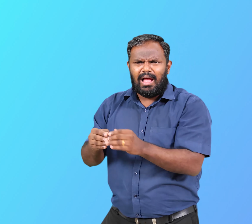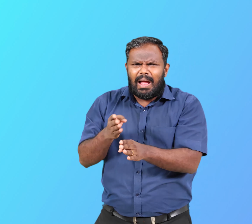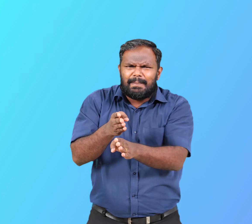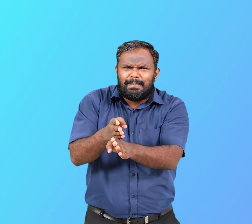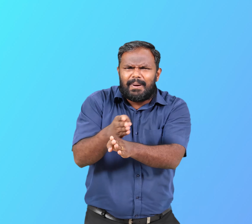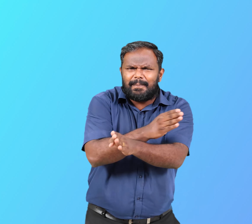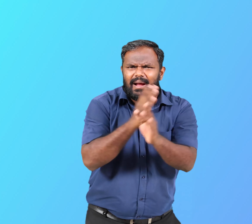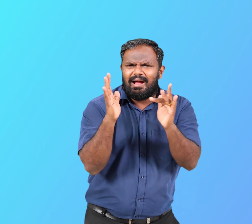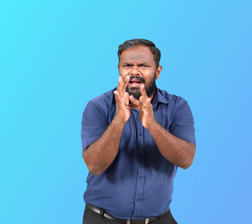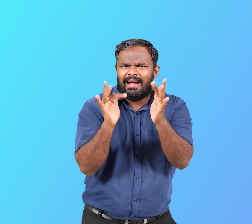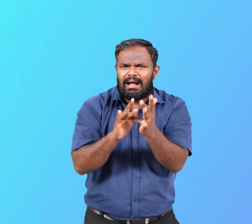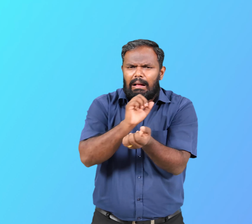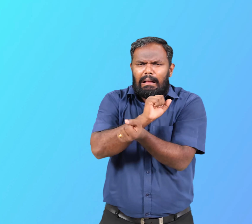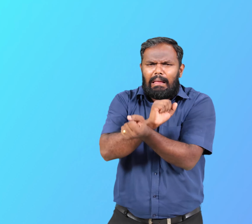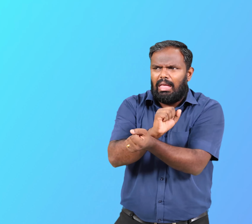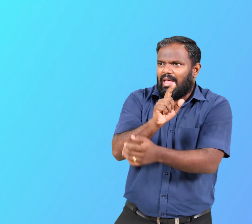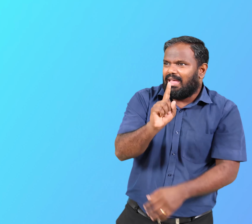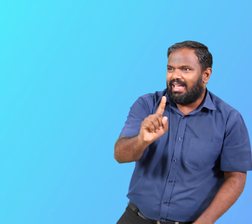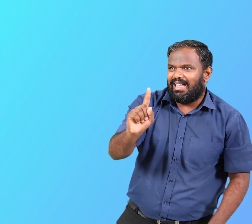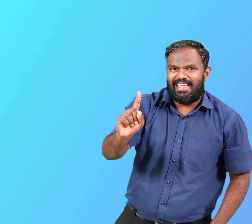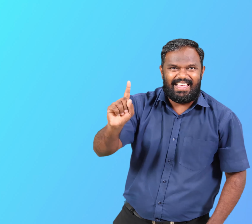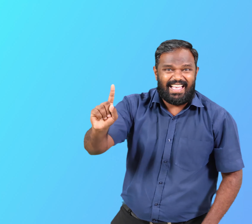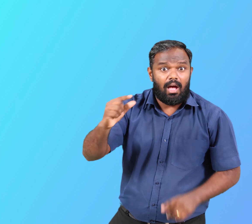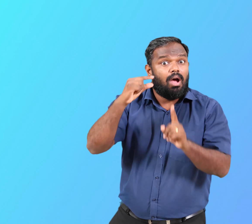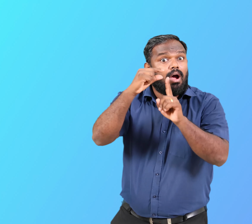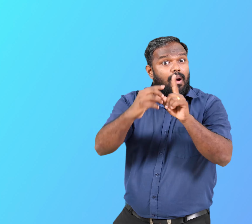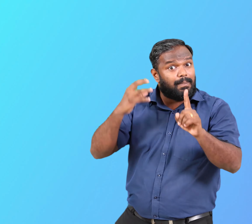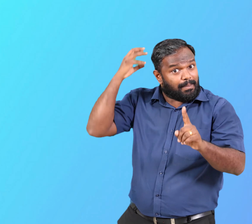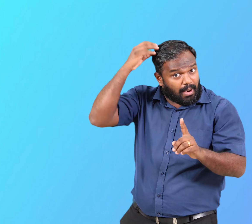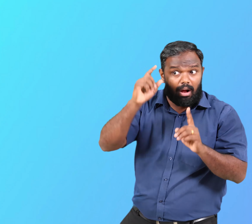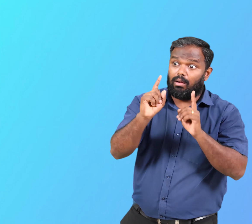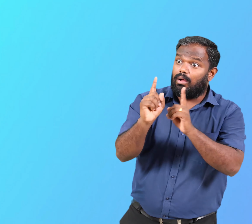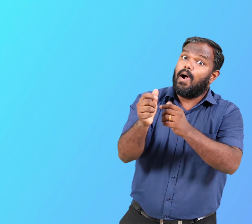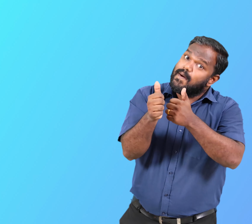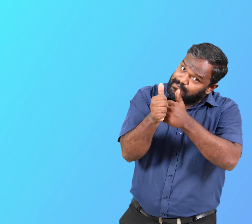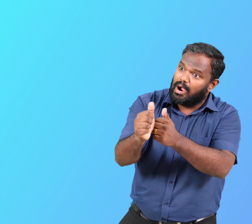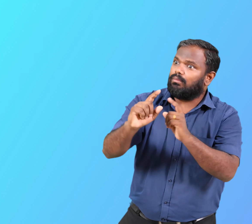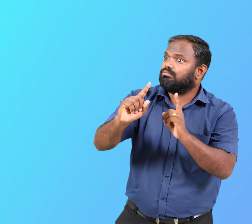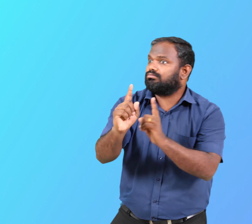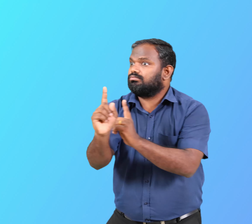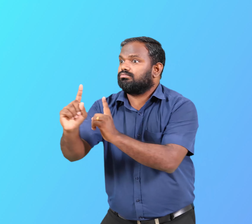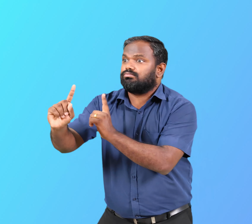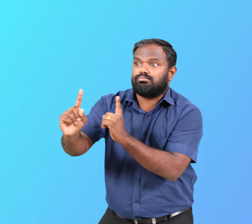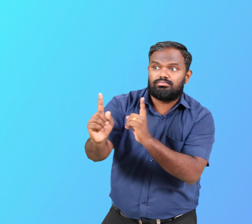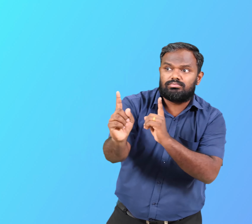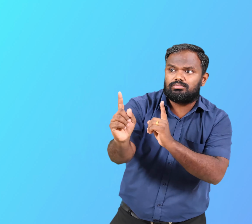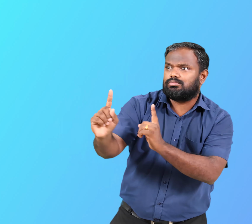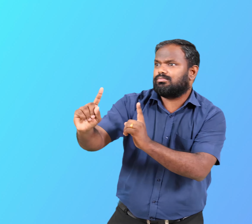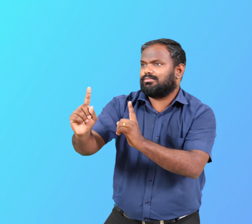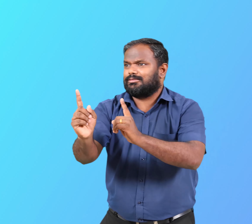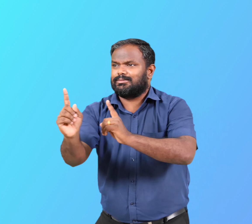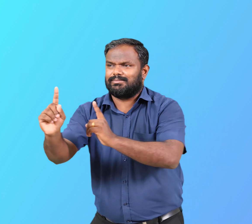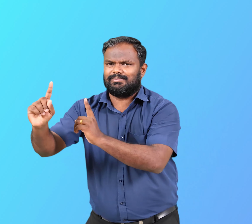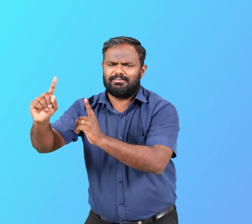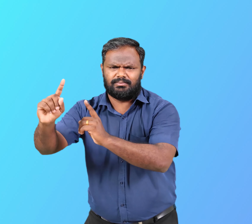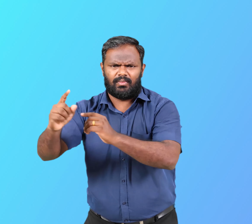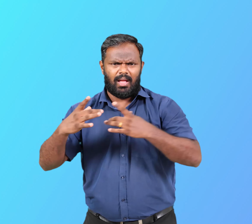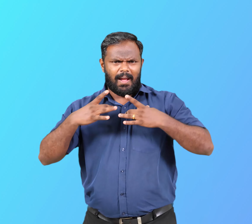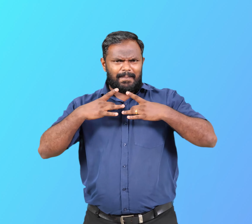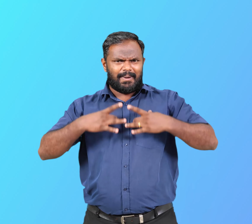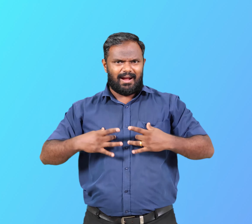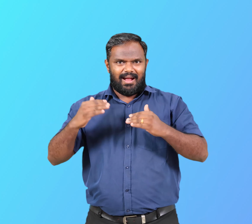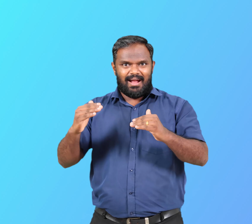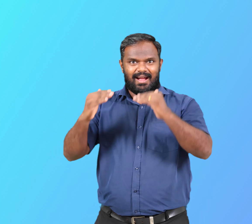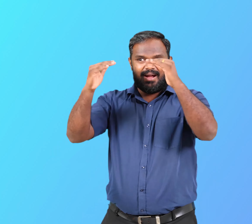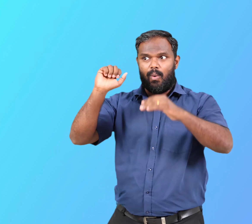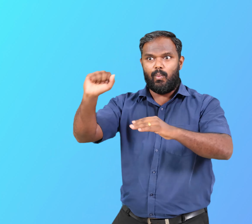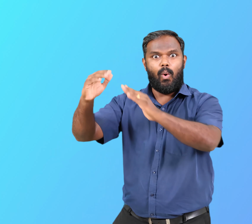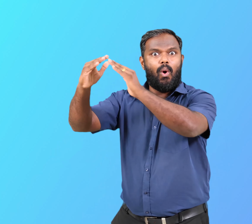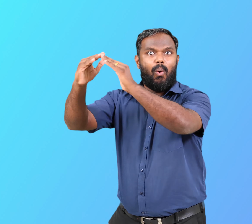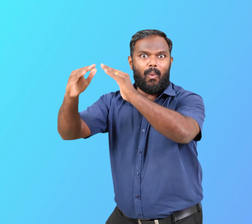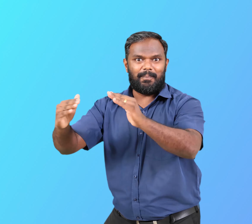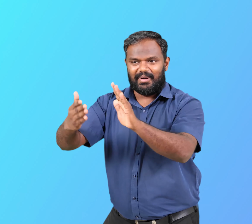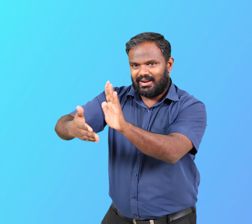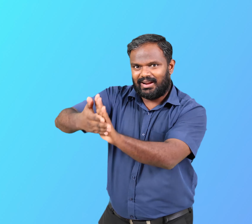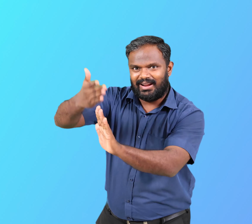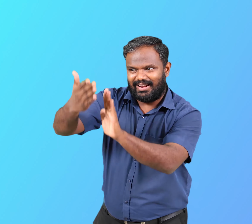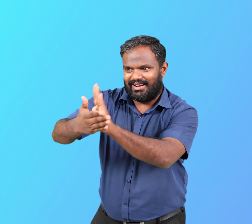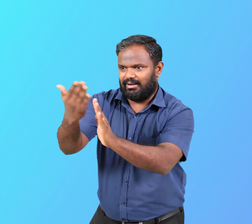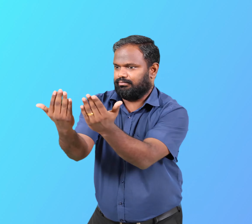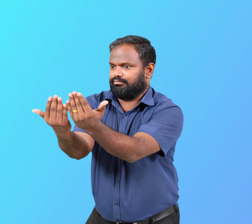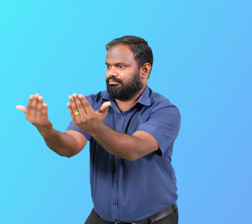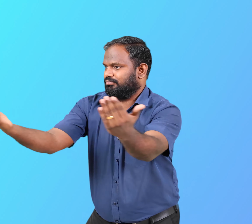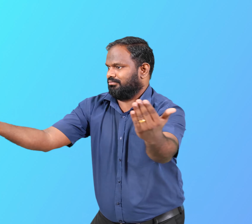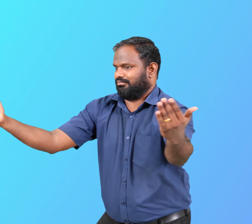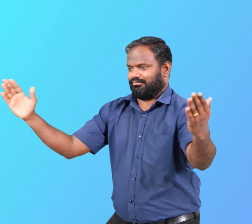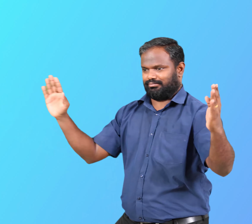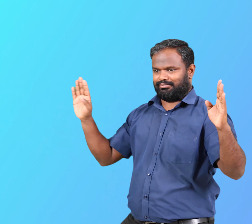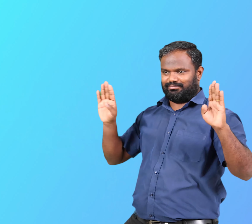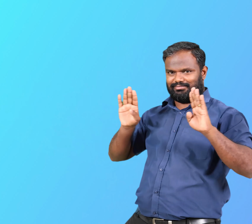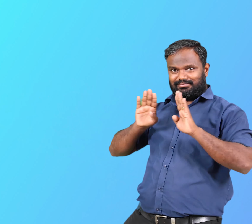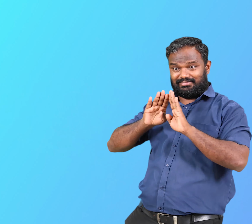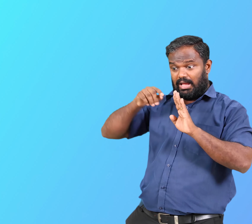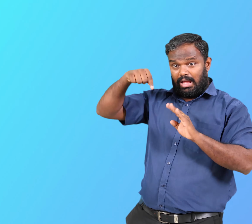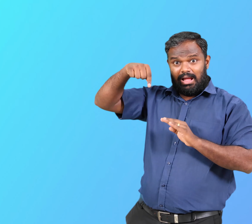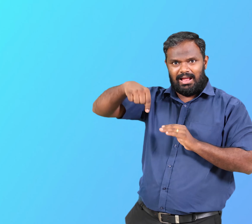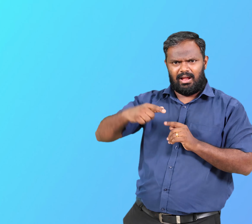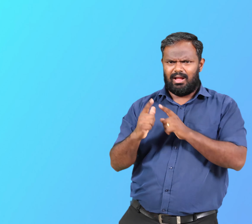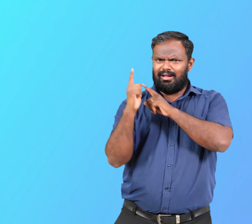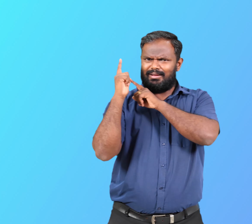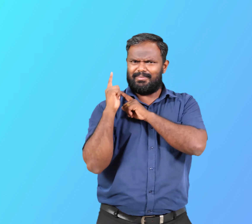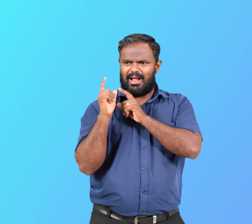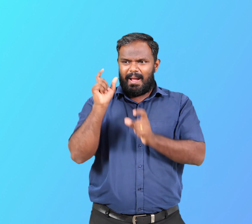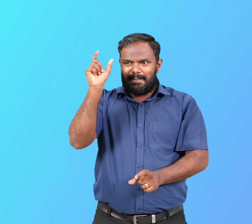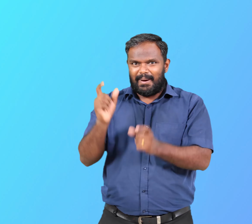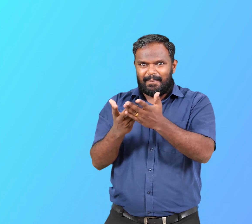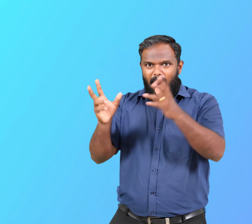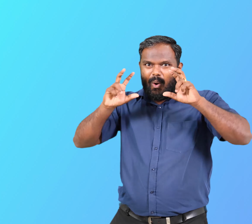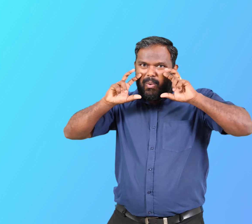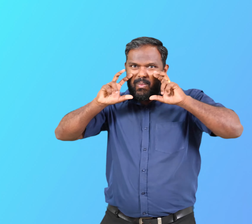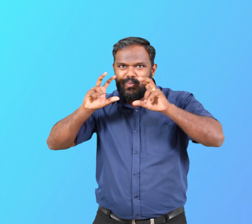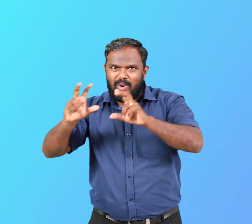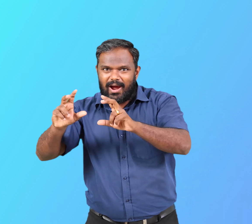Peter followed Jesus but stayed back at a distance. He followed him to the courtyard of the high priest’s house.